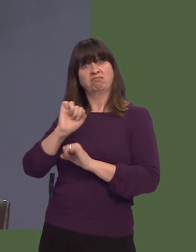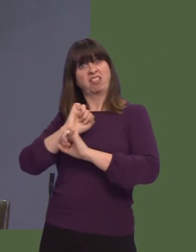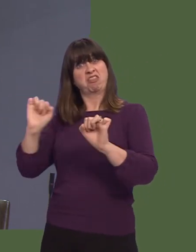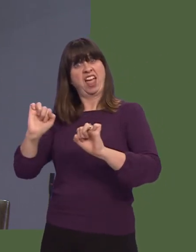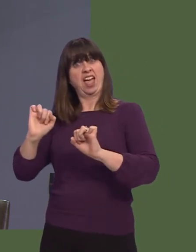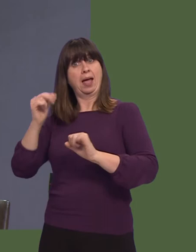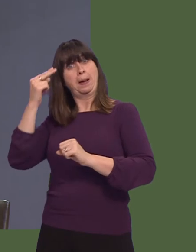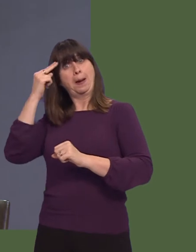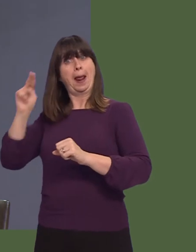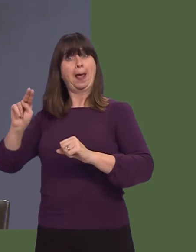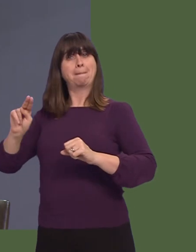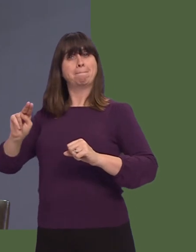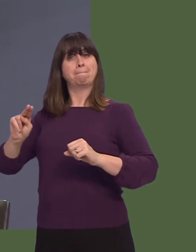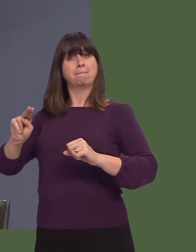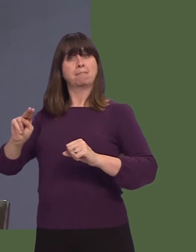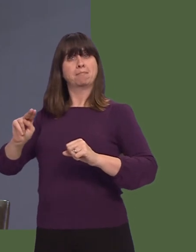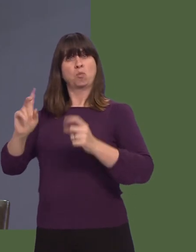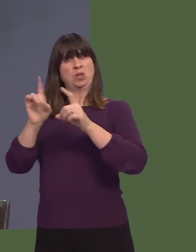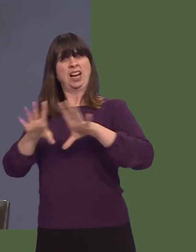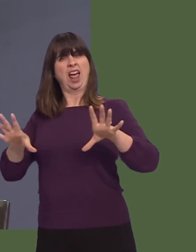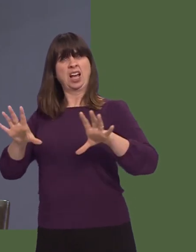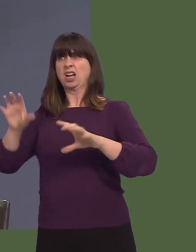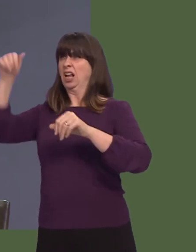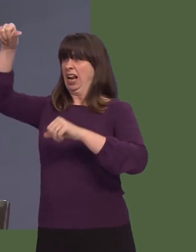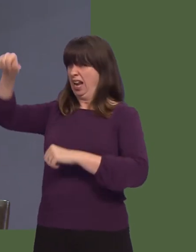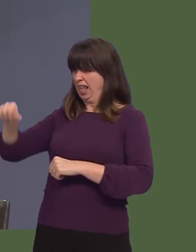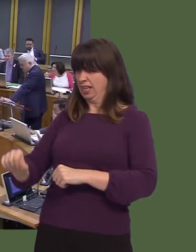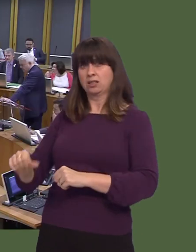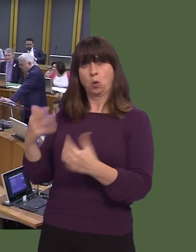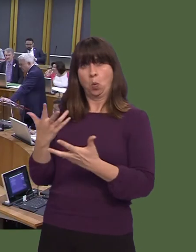our global reputation that could then inform a future international policy for our country?